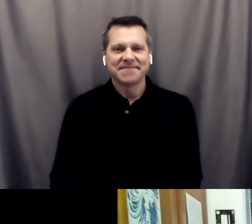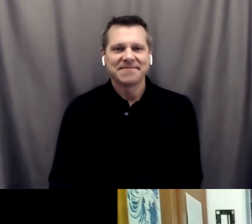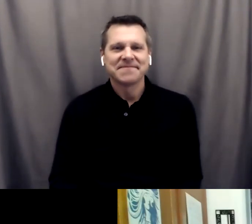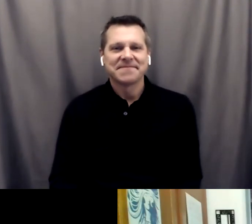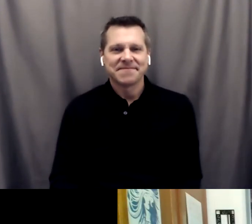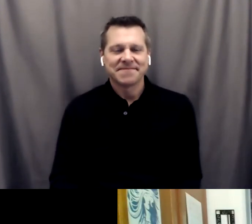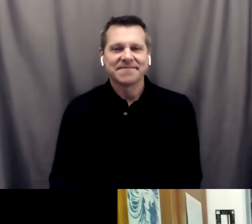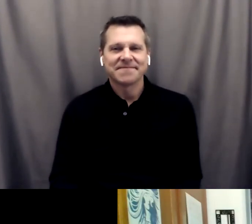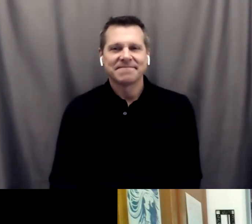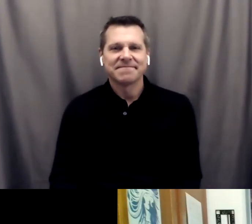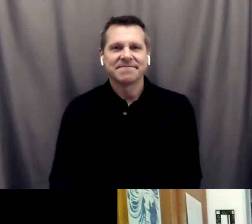everyone and Happy New Year.